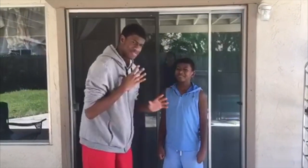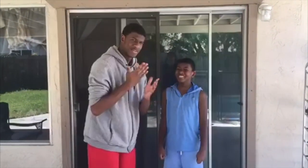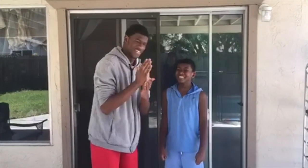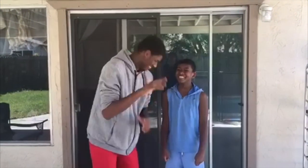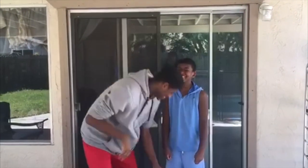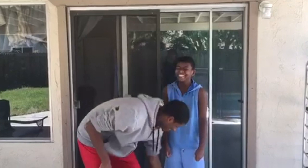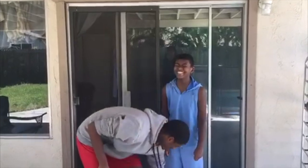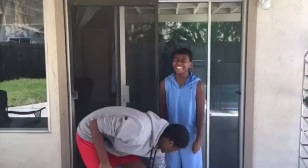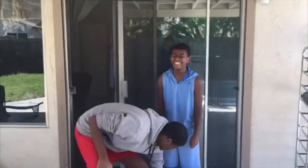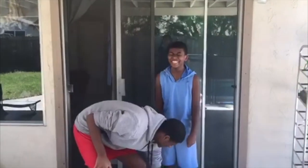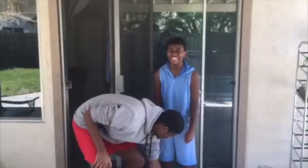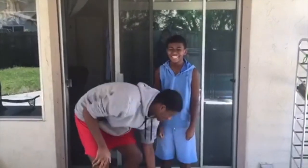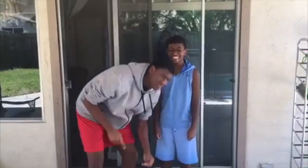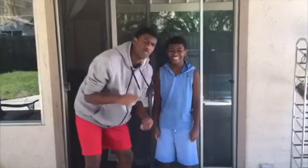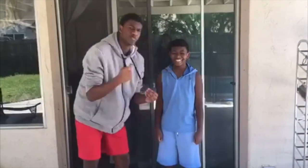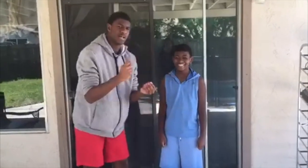Ah, alright… Let’s try again